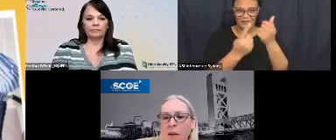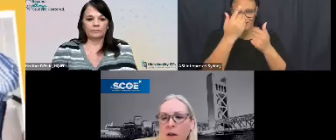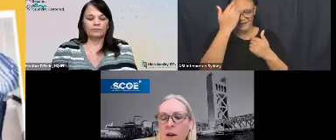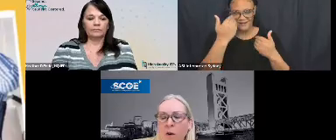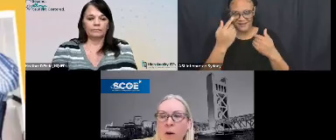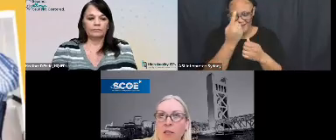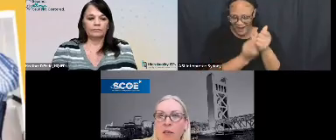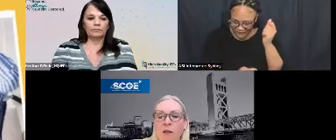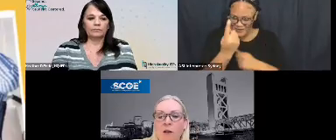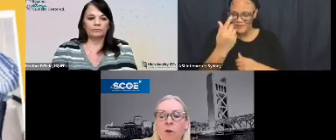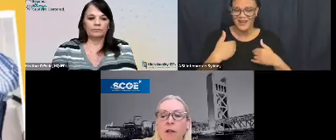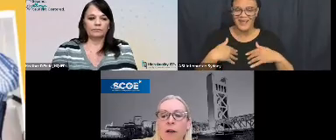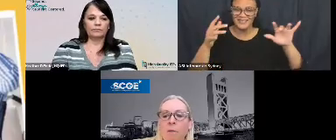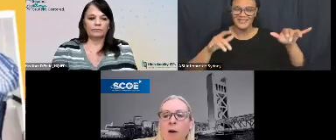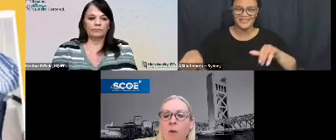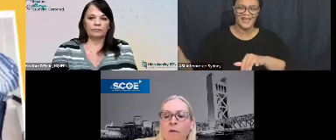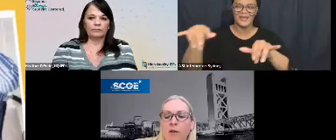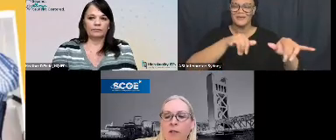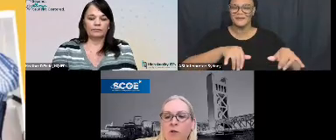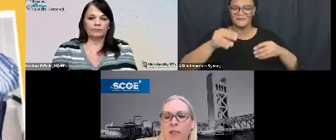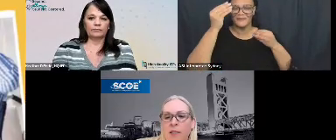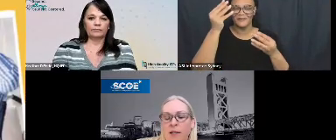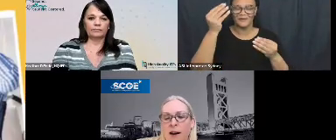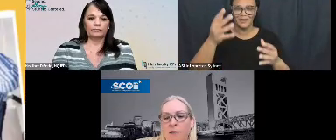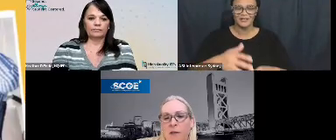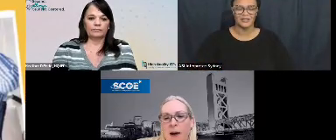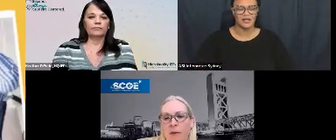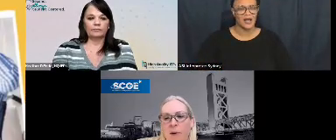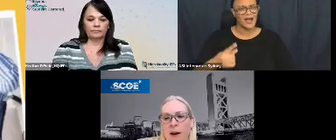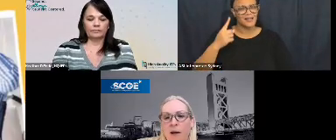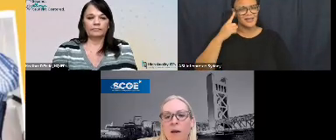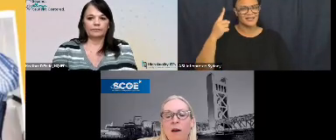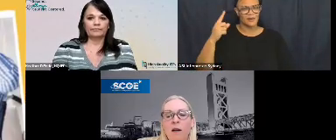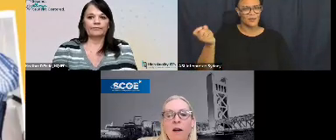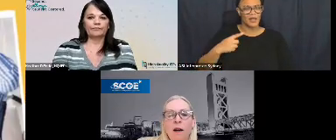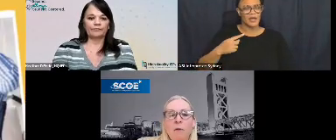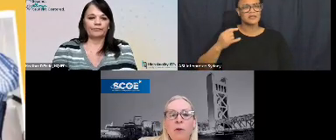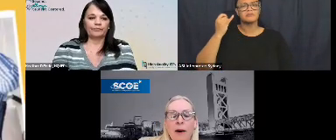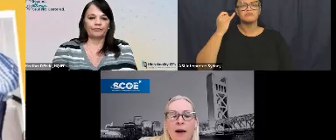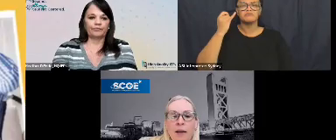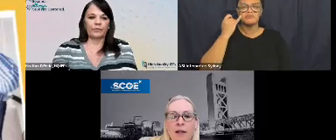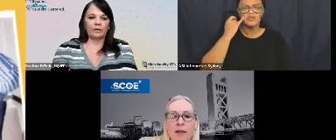there was a a question earlier about what if your district doesn't have this pathway. Um the reality